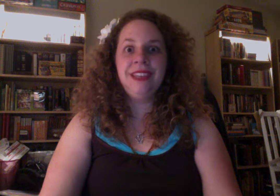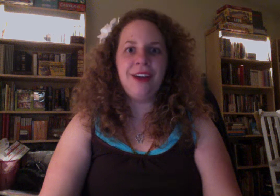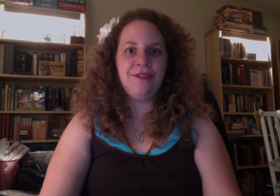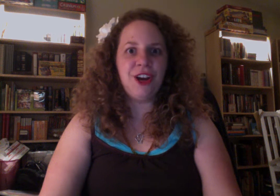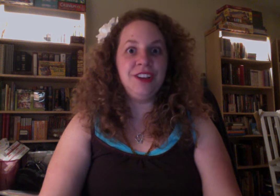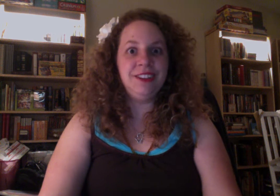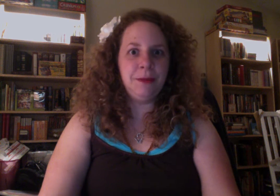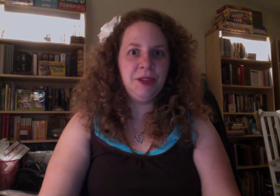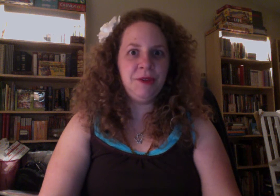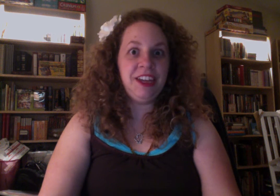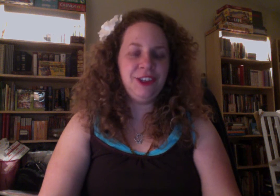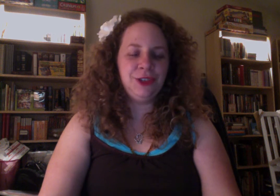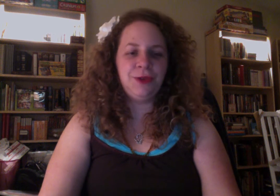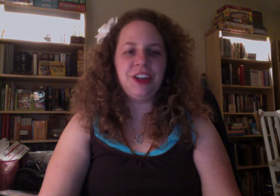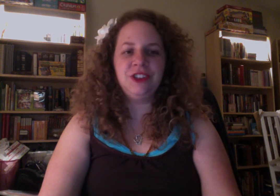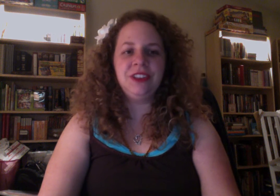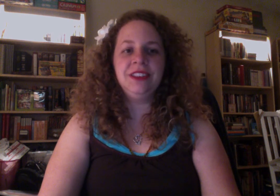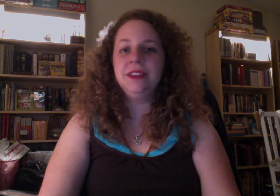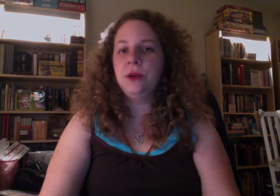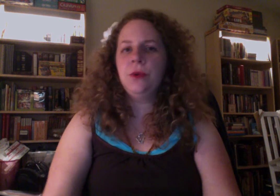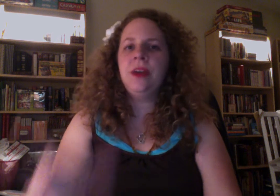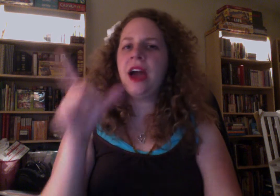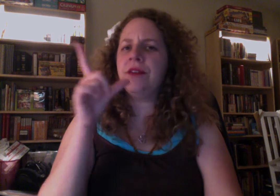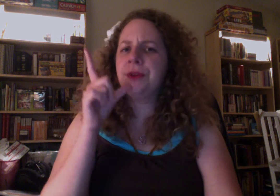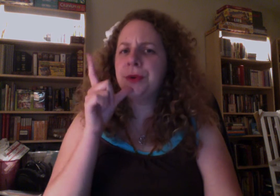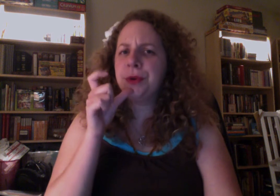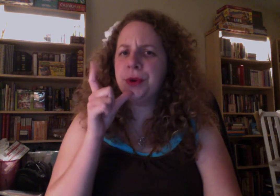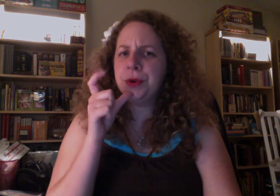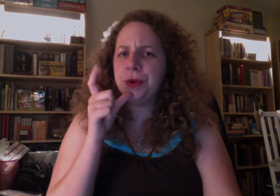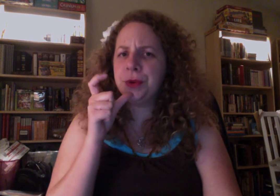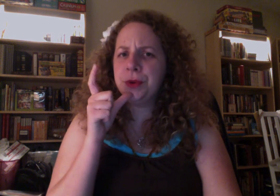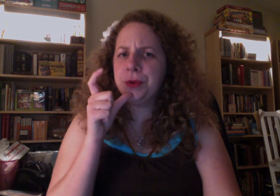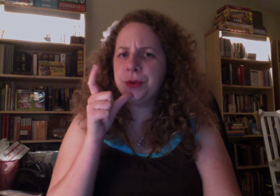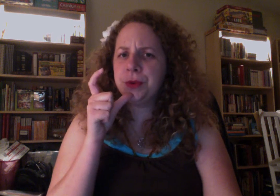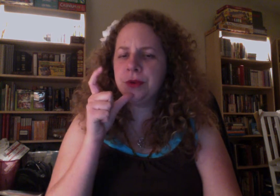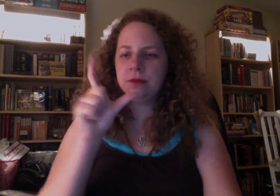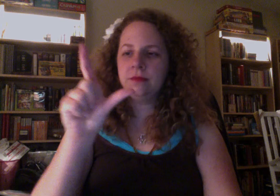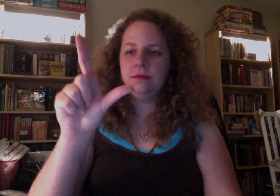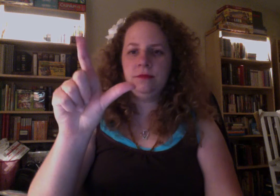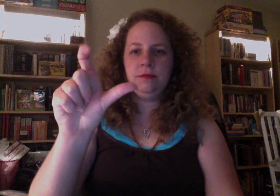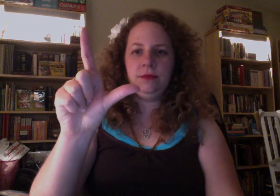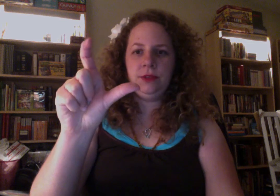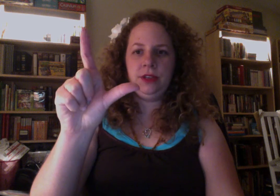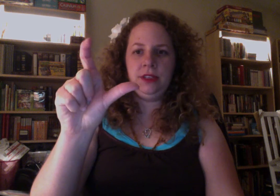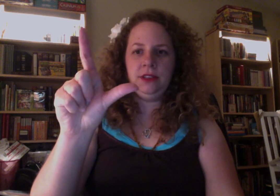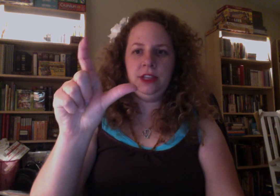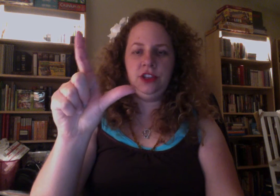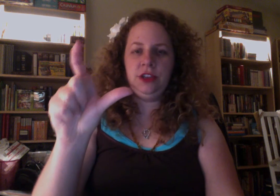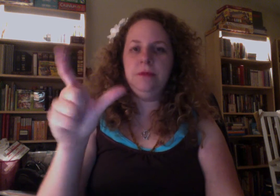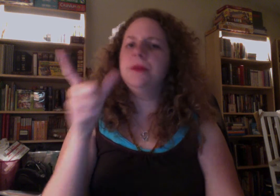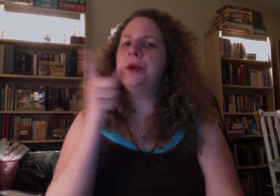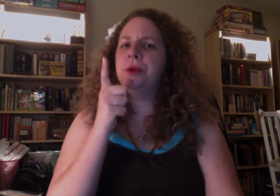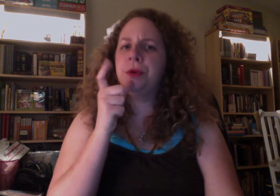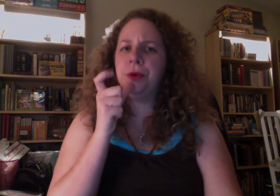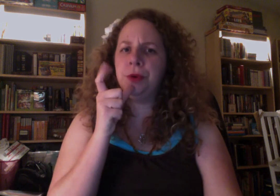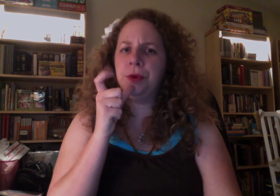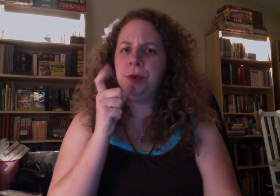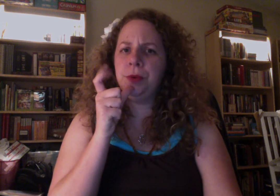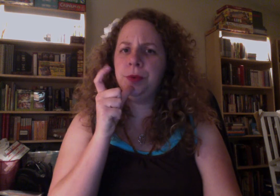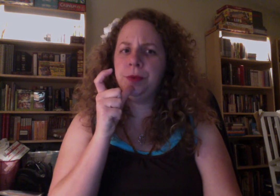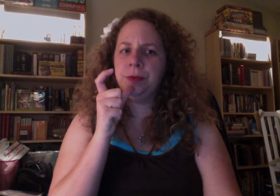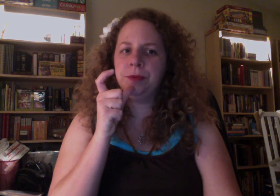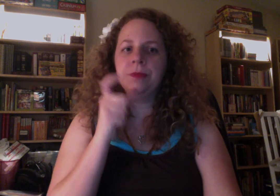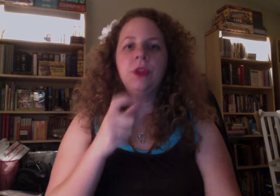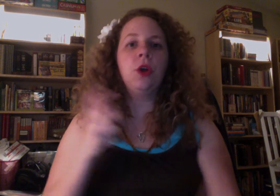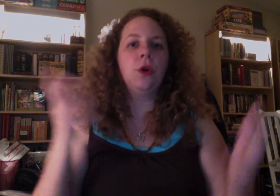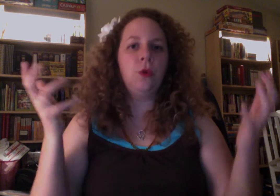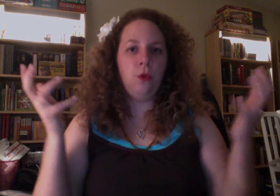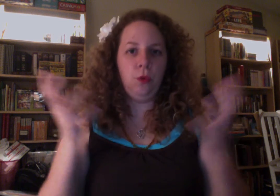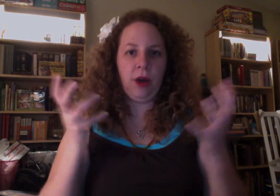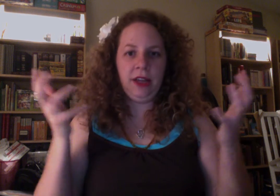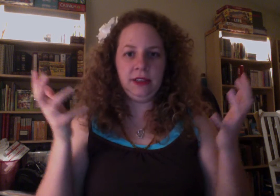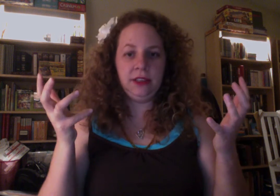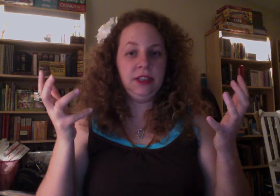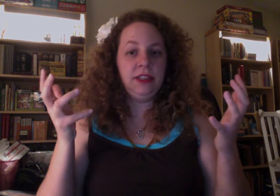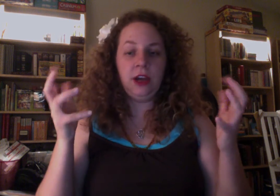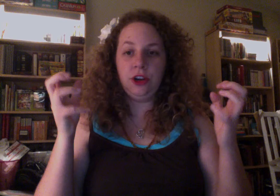Now for our wh questions. We have WHO so it has this handshape. WHO, WHAT. Now you're